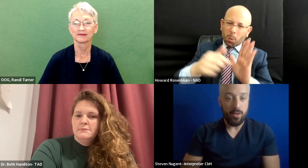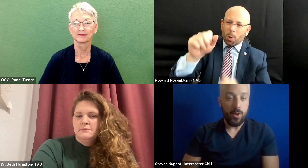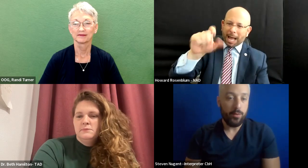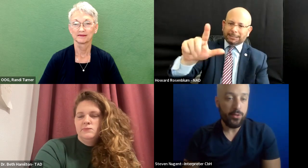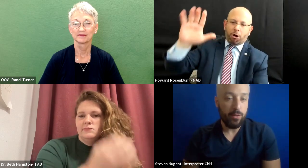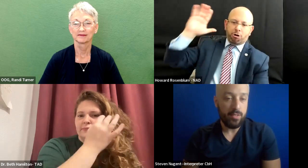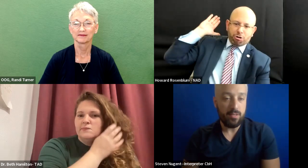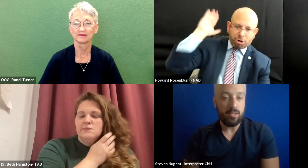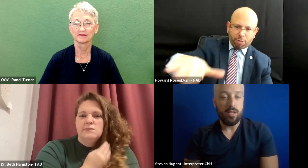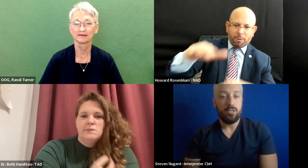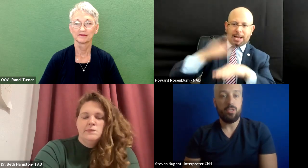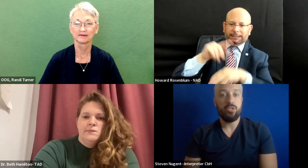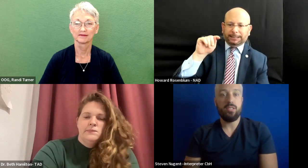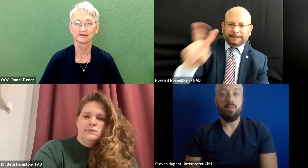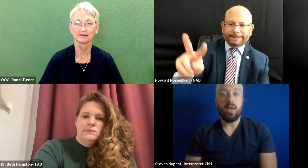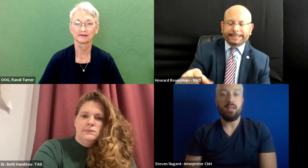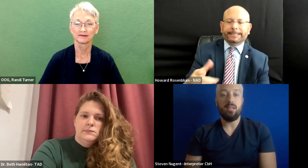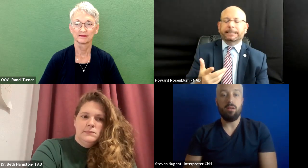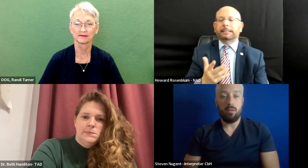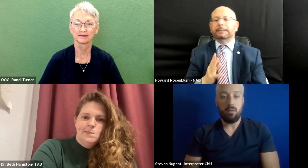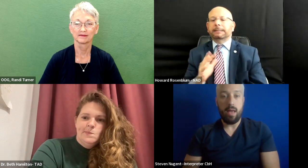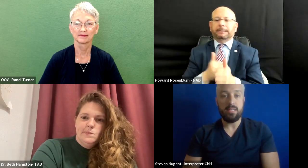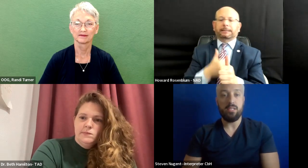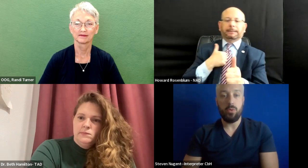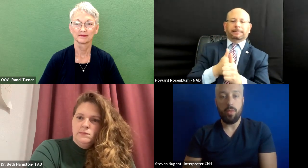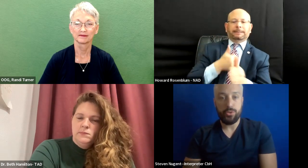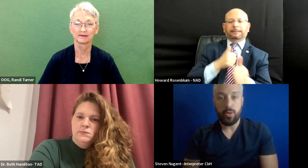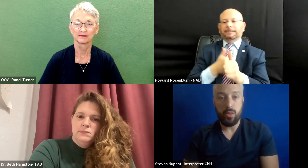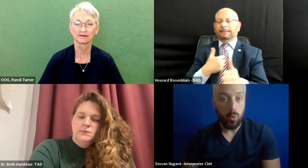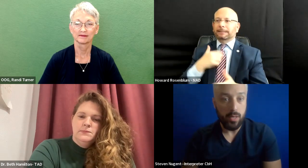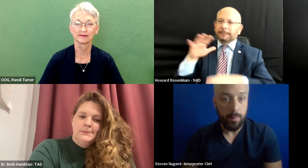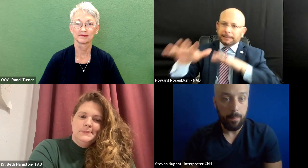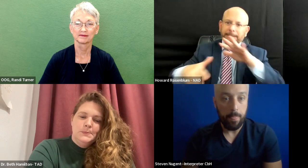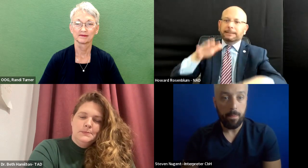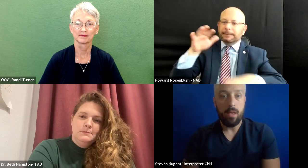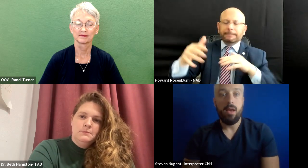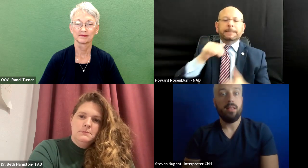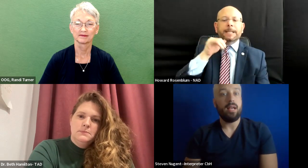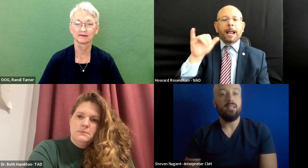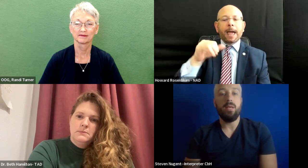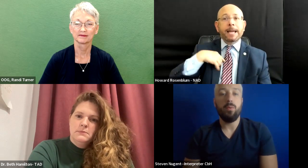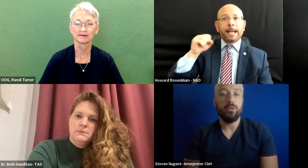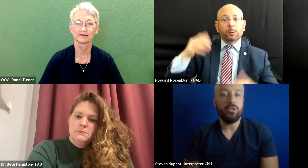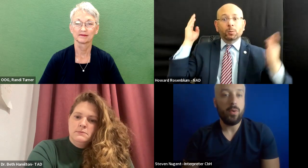ABC, fox, who every had the rights to the Super Bowl this year so every year we had to